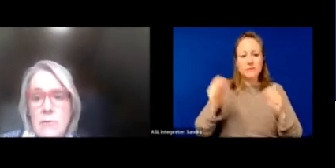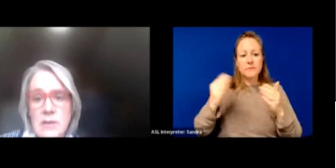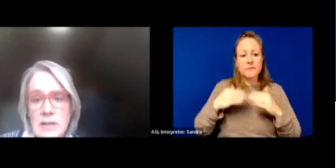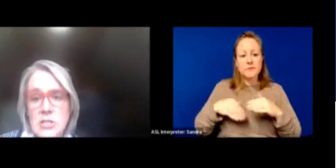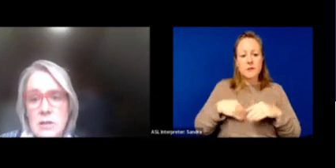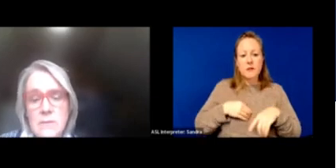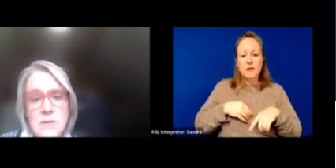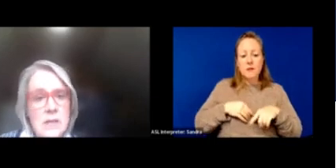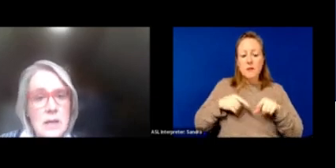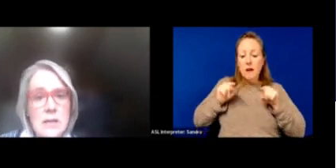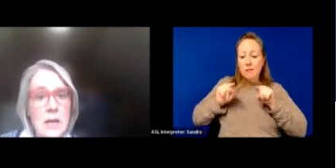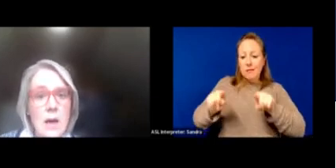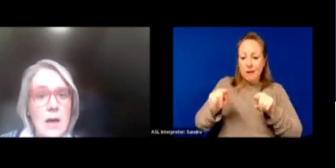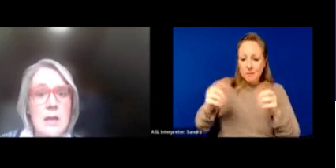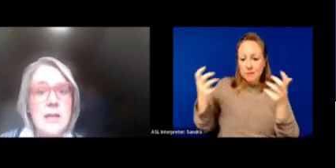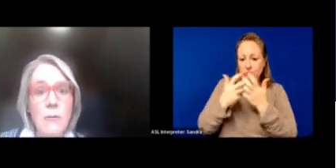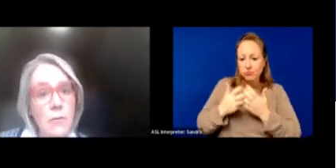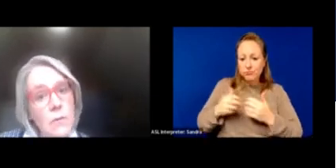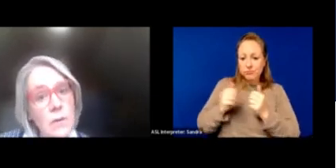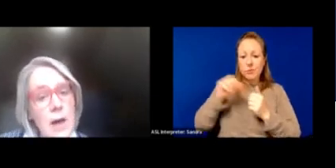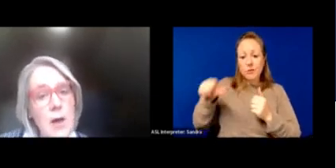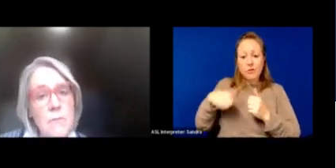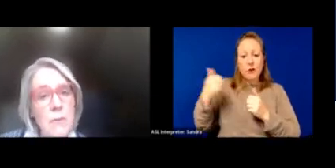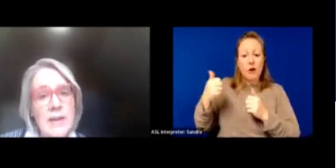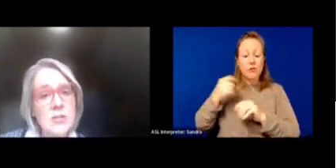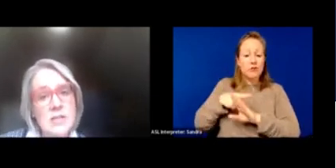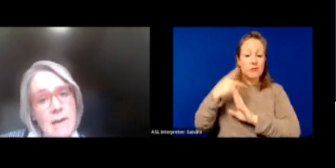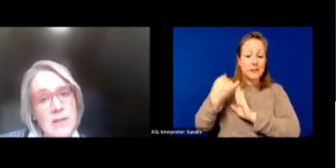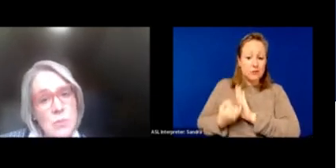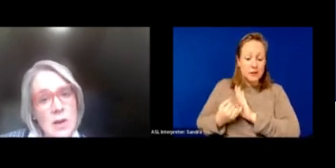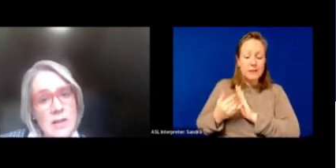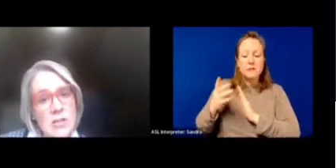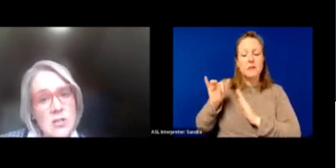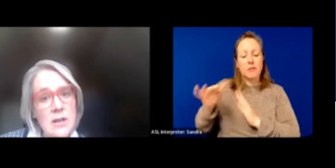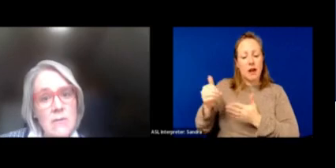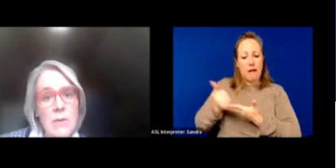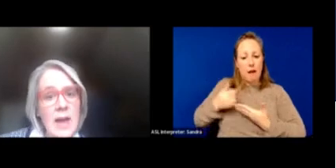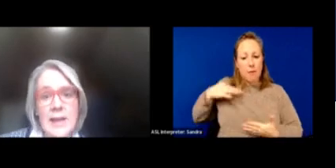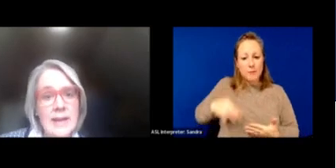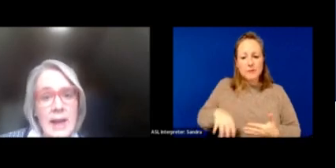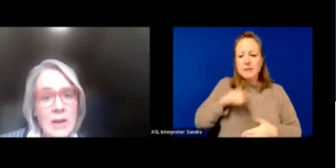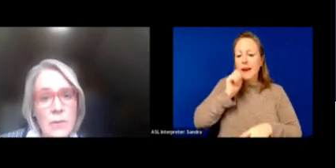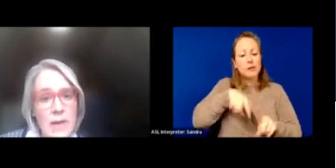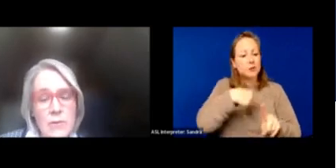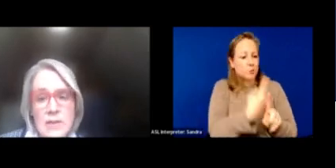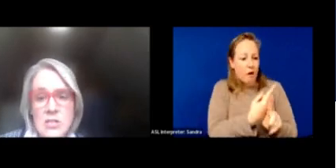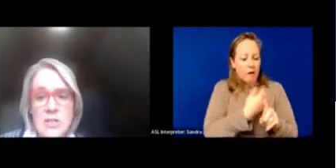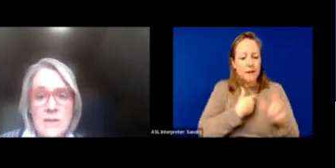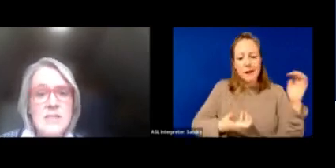other initiatives, it is helpful that we didn't just have this one initiative, it went hand in hand with other initiatives,